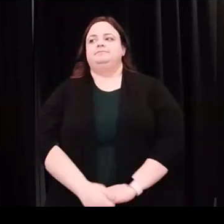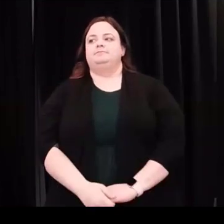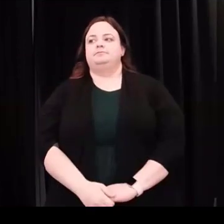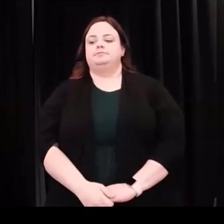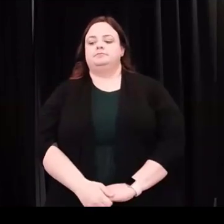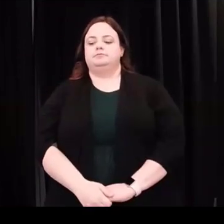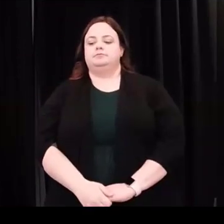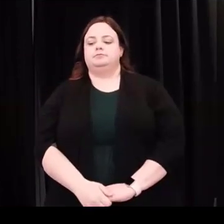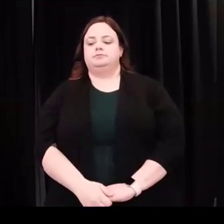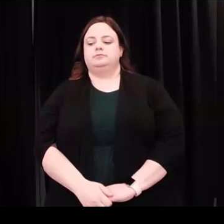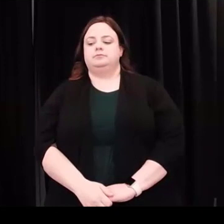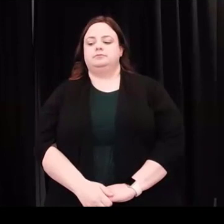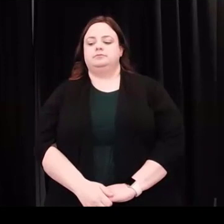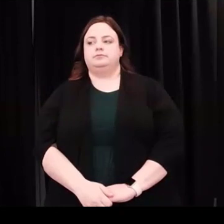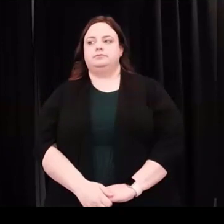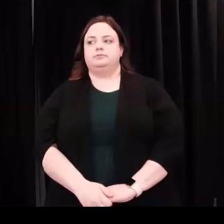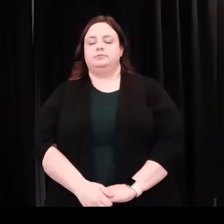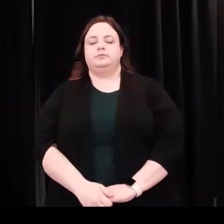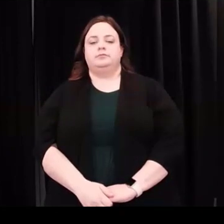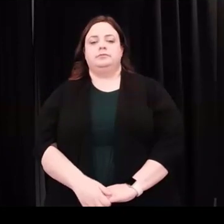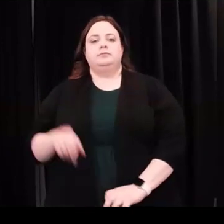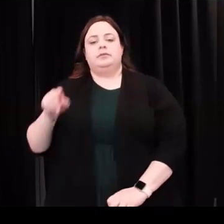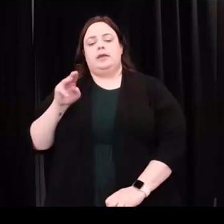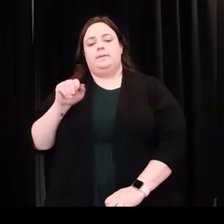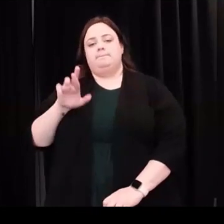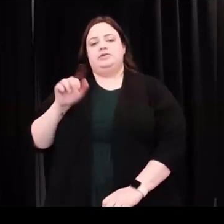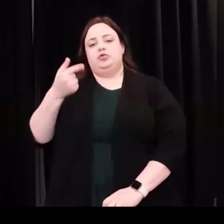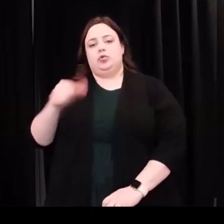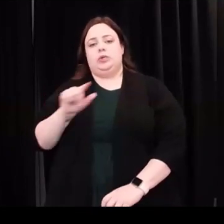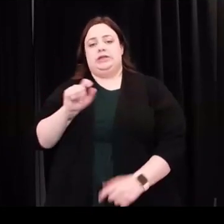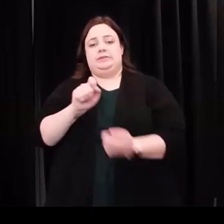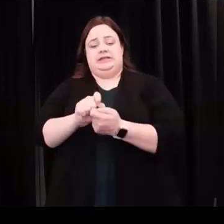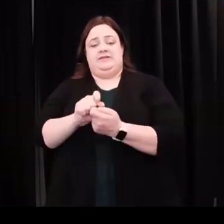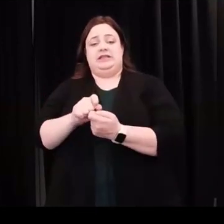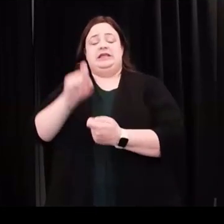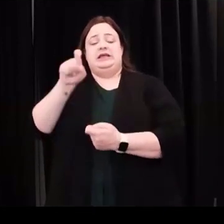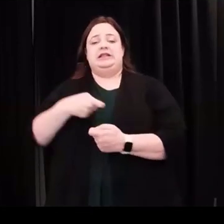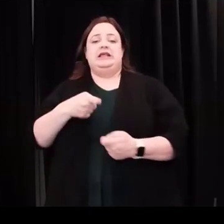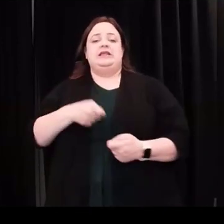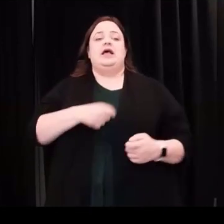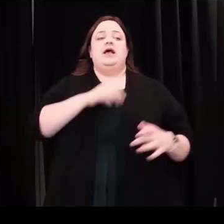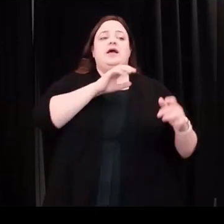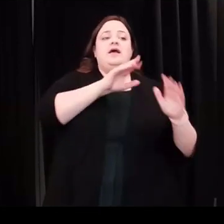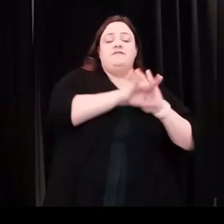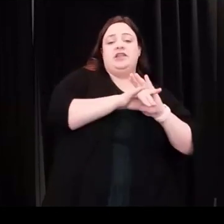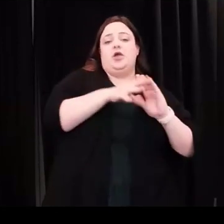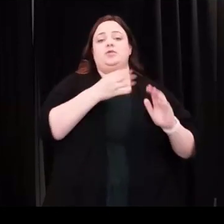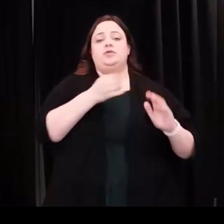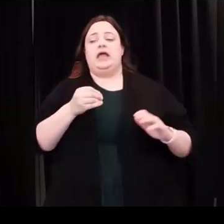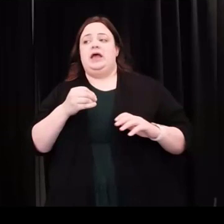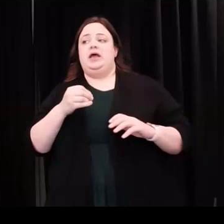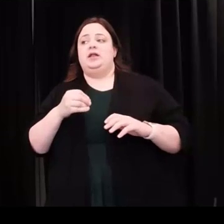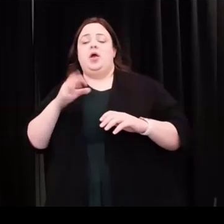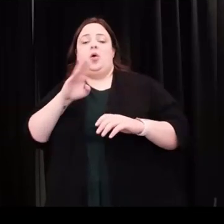said that Mr. Green specifically needs videos and web resources without flashing elements,